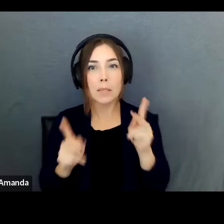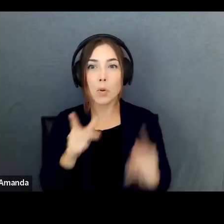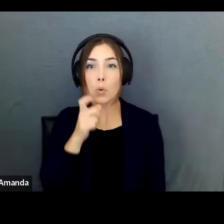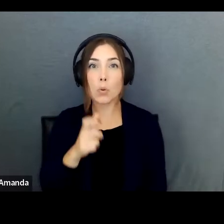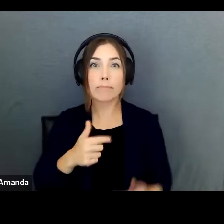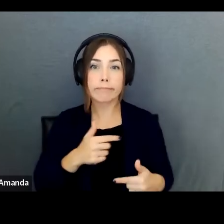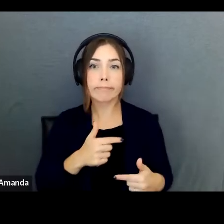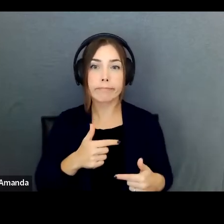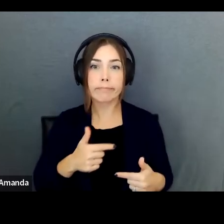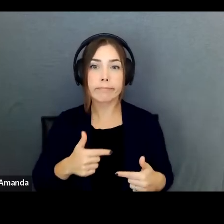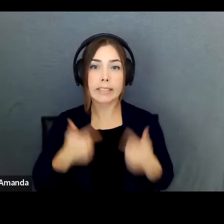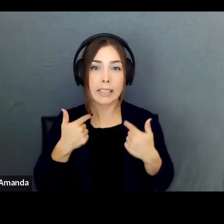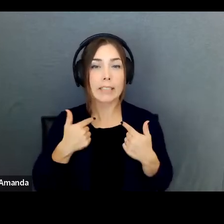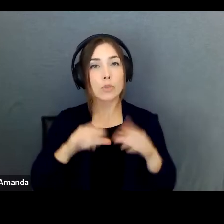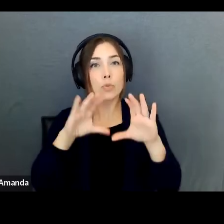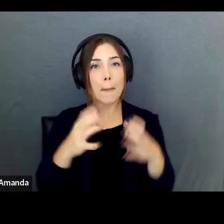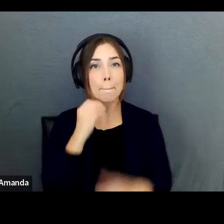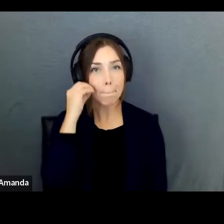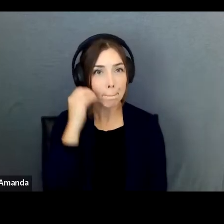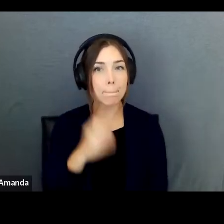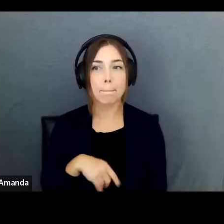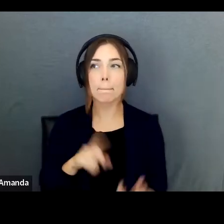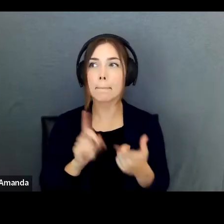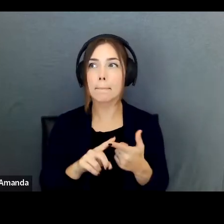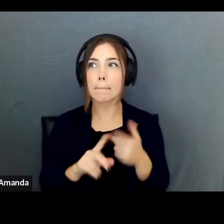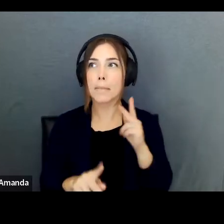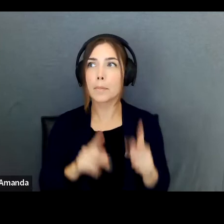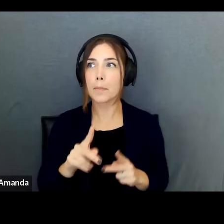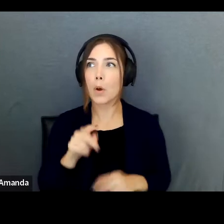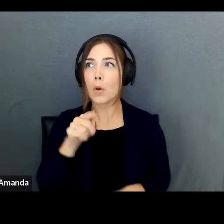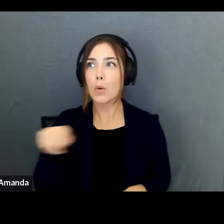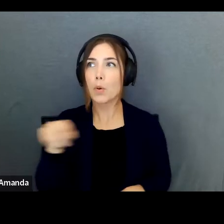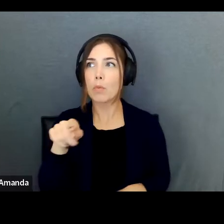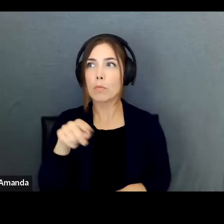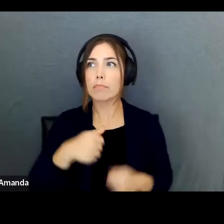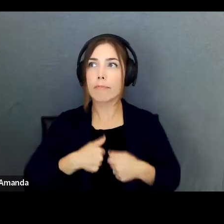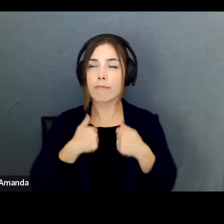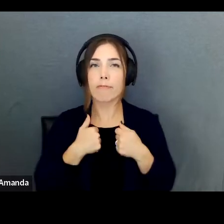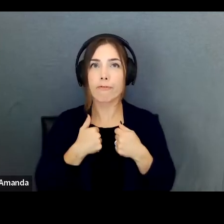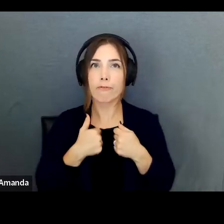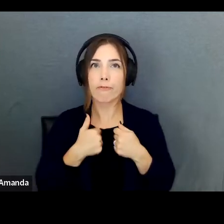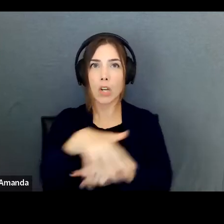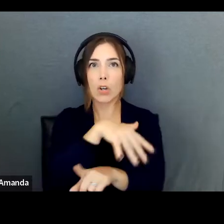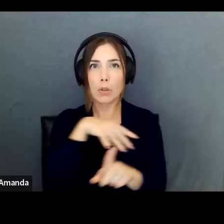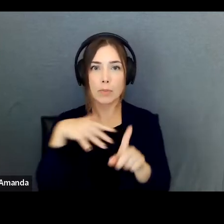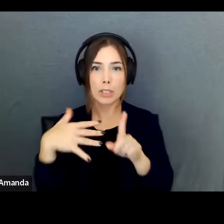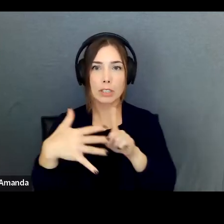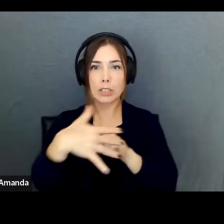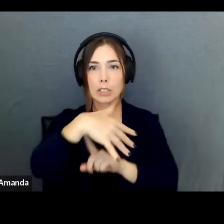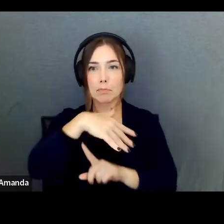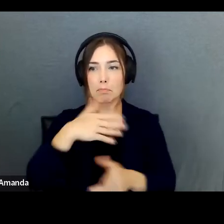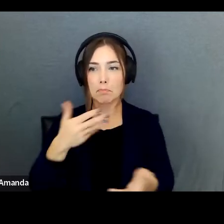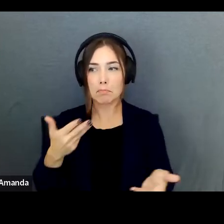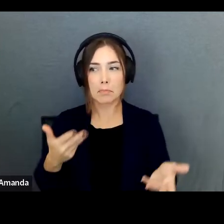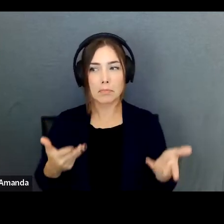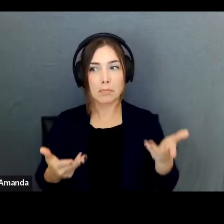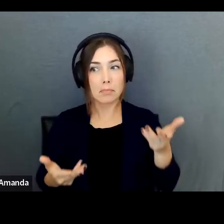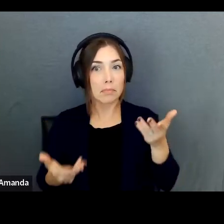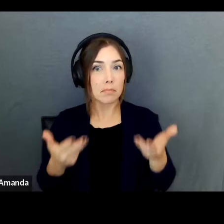often, people who are living in environment things maybe, you know groups of people living